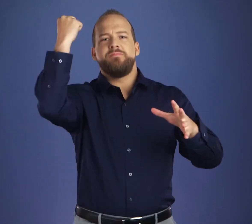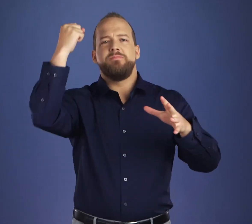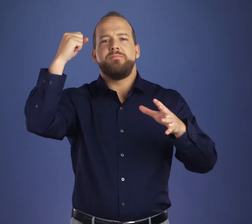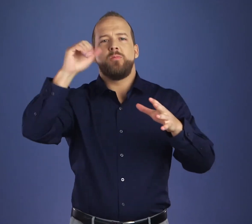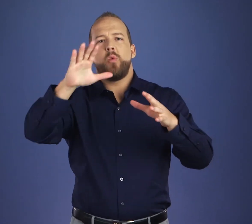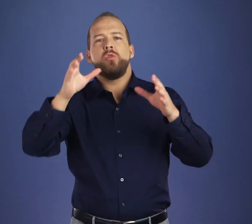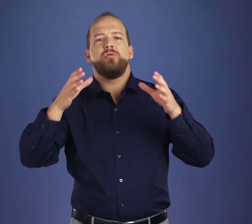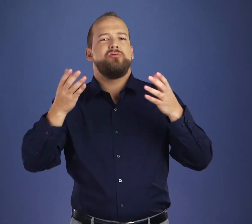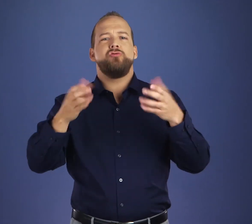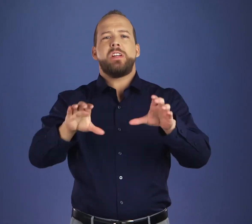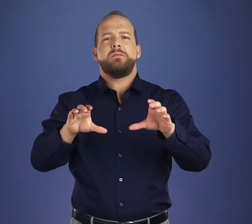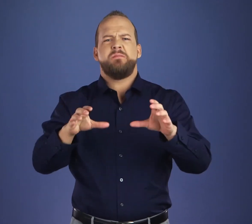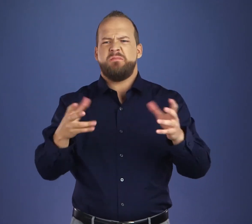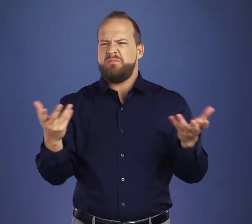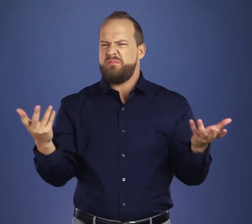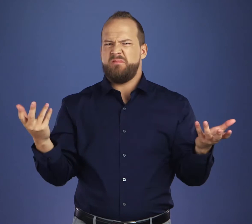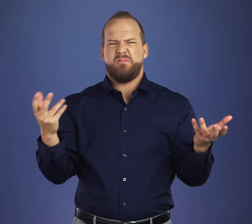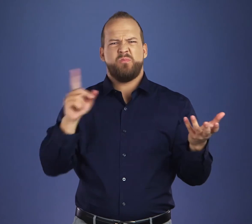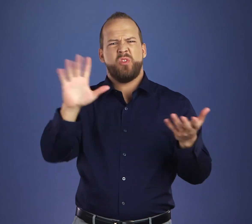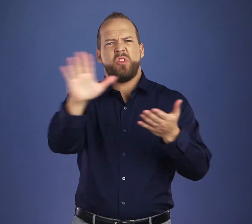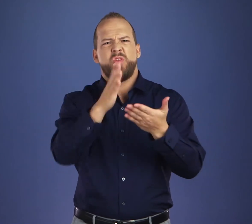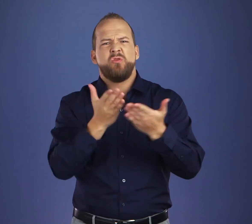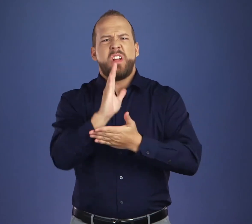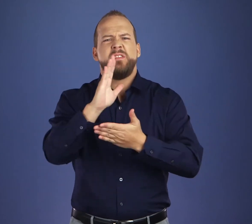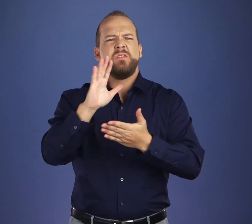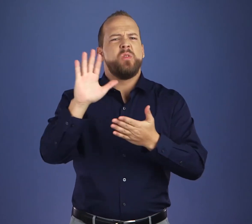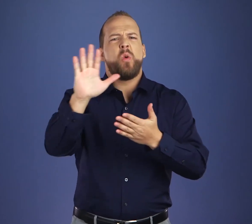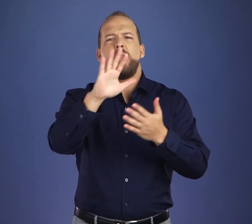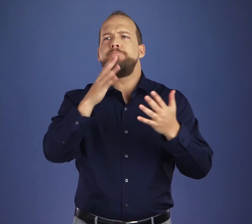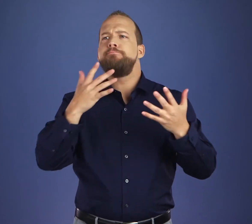and often to condemn him to endless misery.